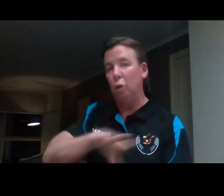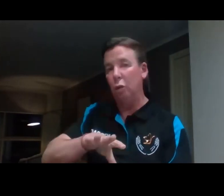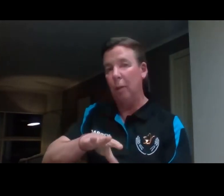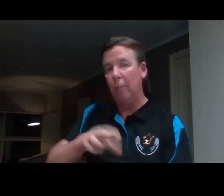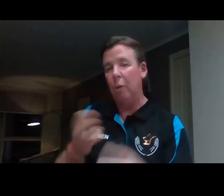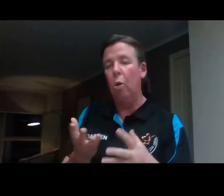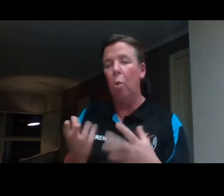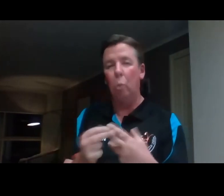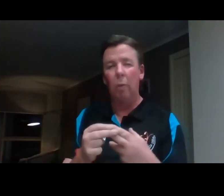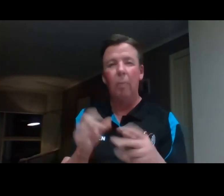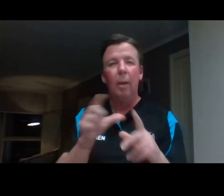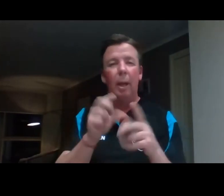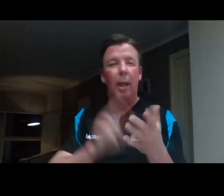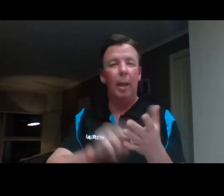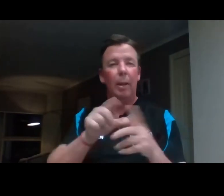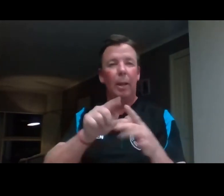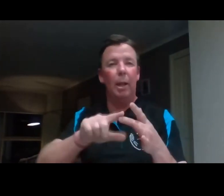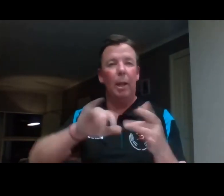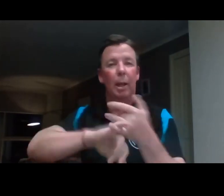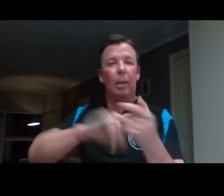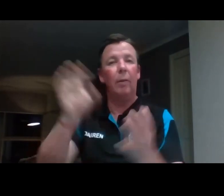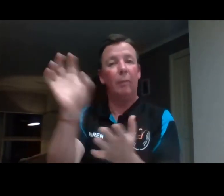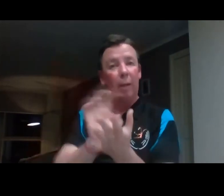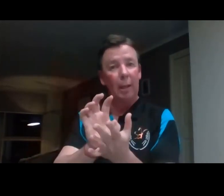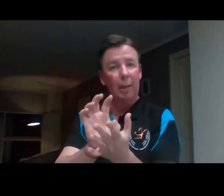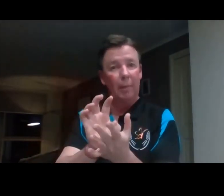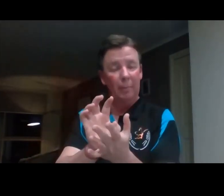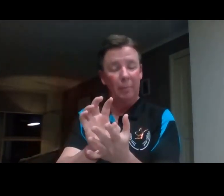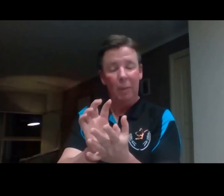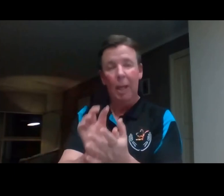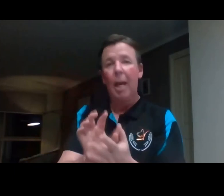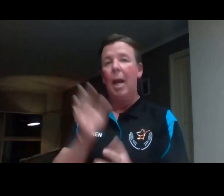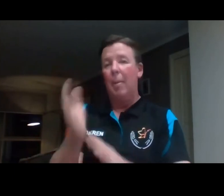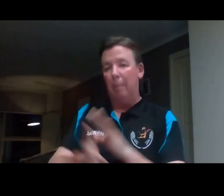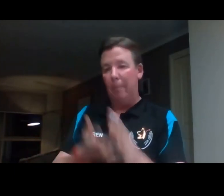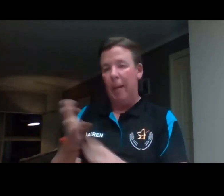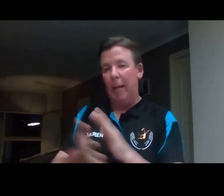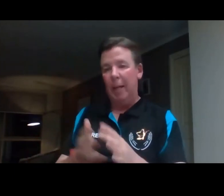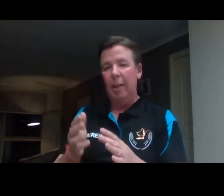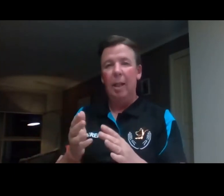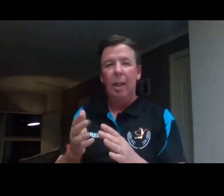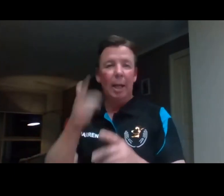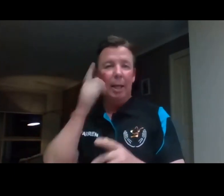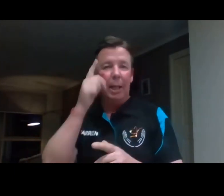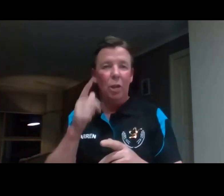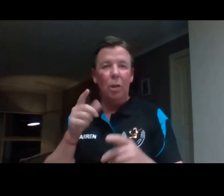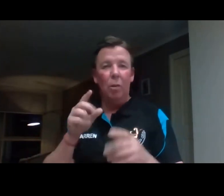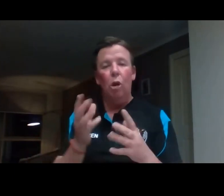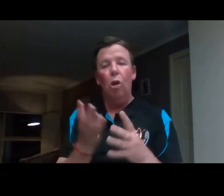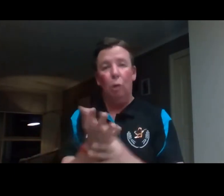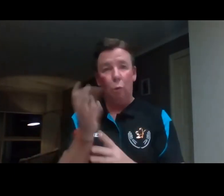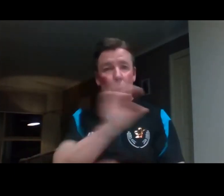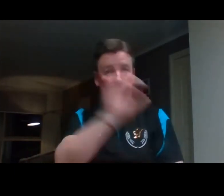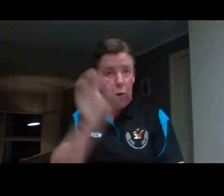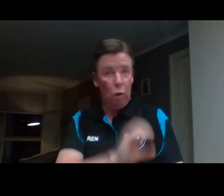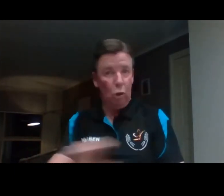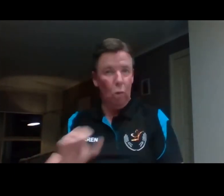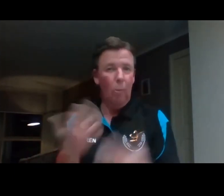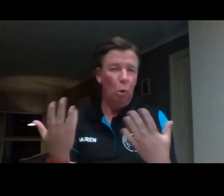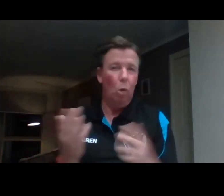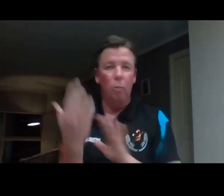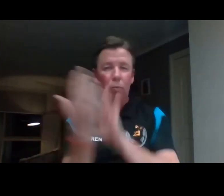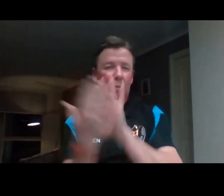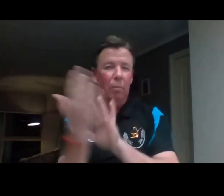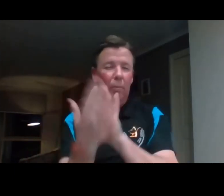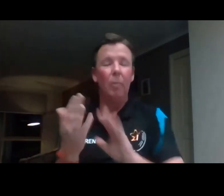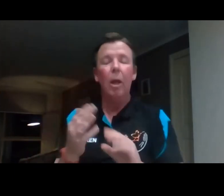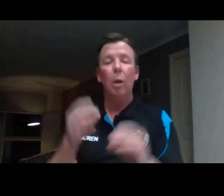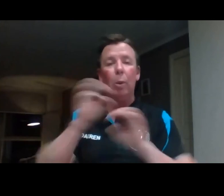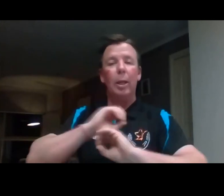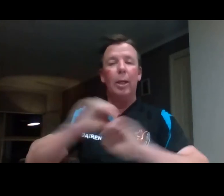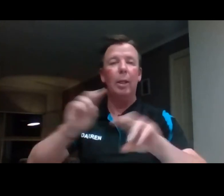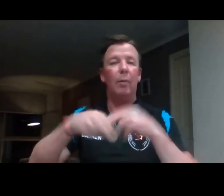Most work in the community at childcare centres, Auslan in primary schools.